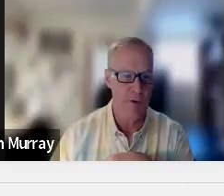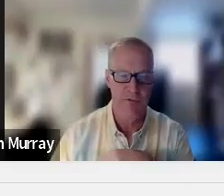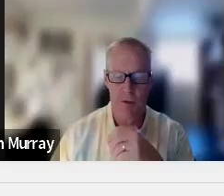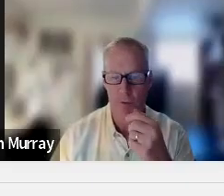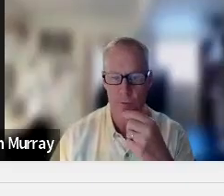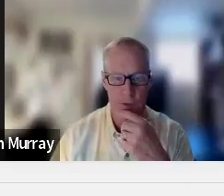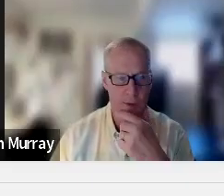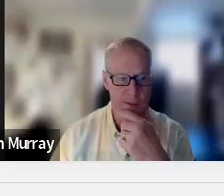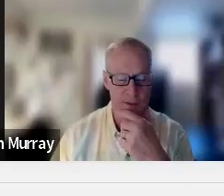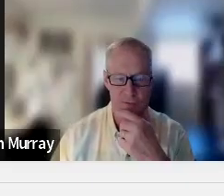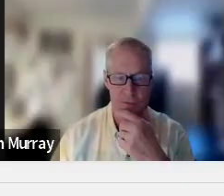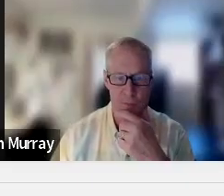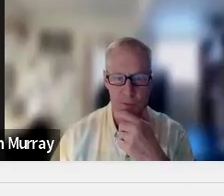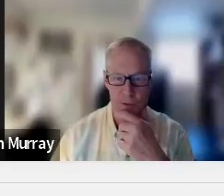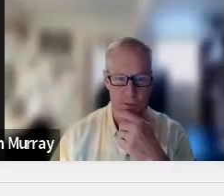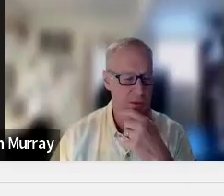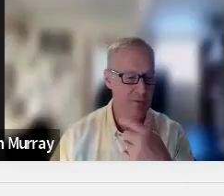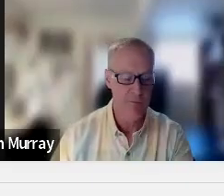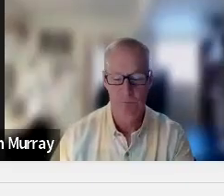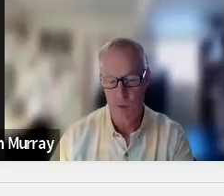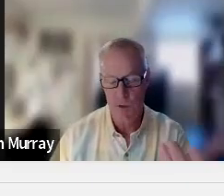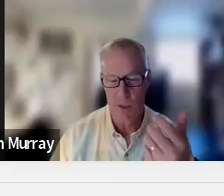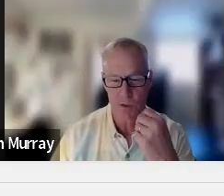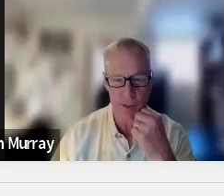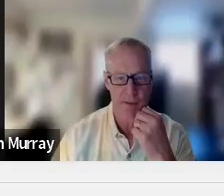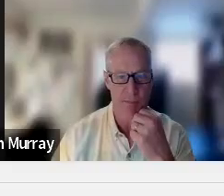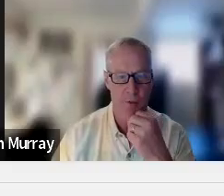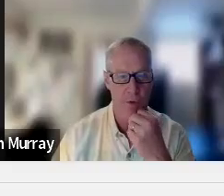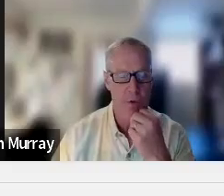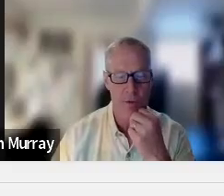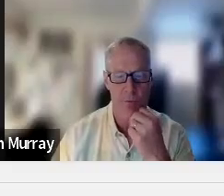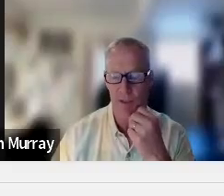I want to follow the requests of the people that have have talked to us about what the